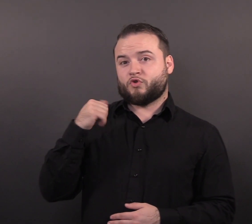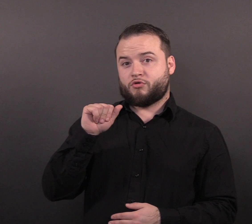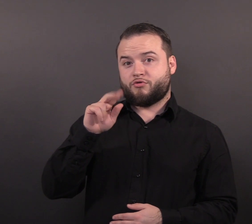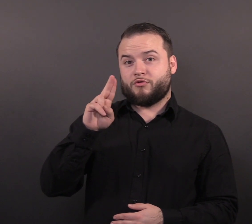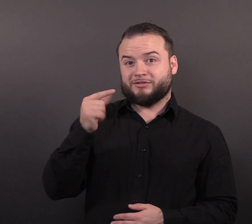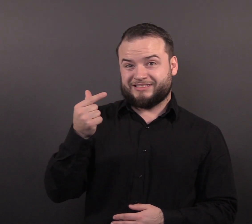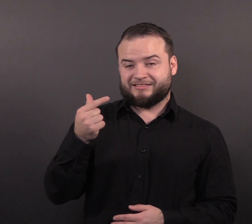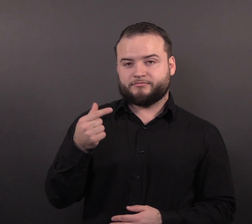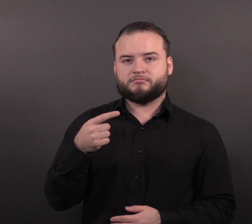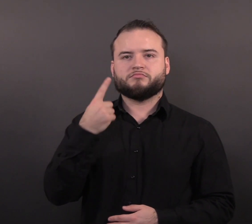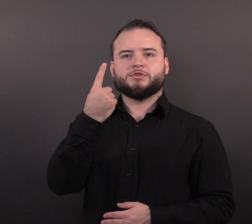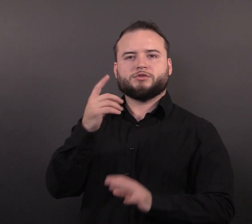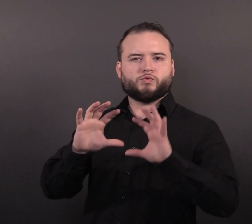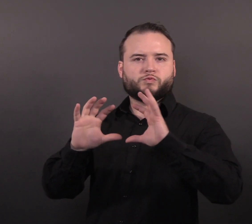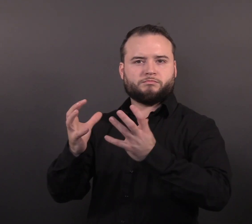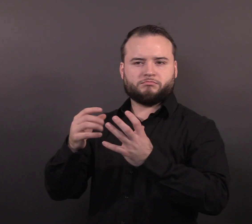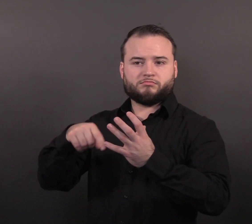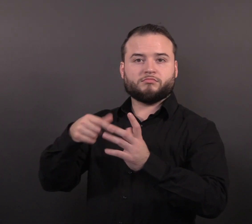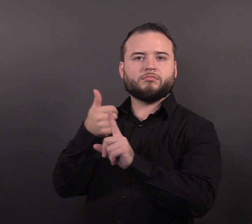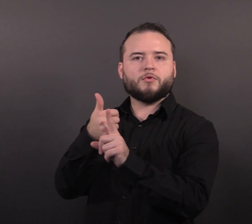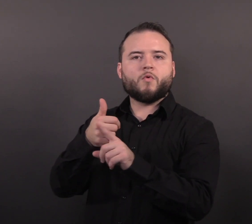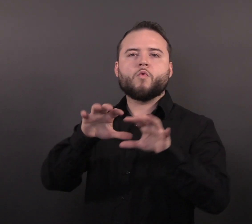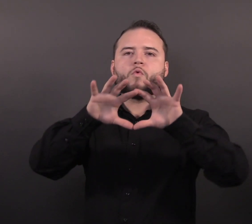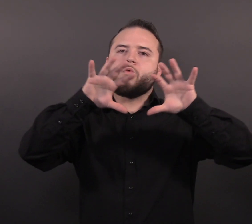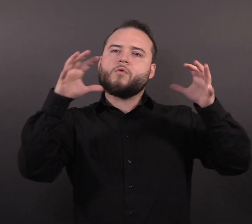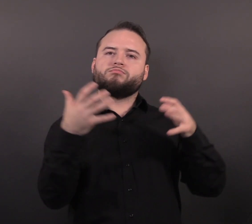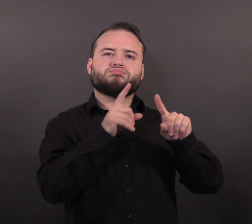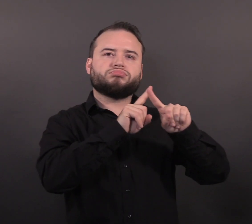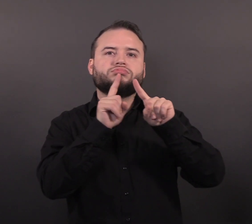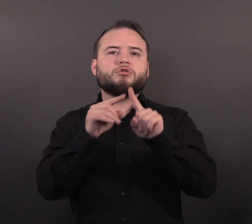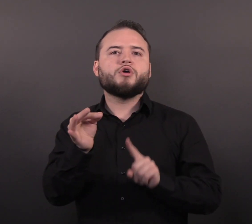In August, a group of global experts convened by WHO